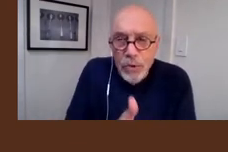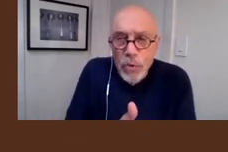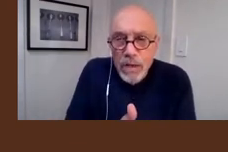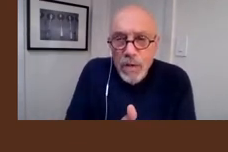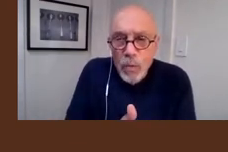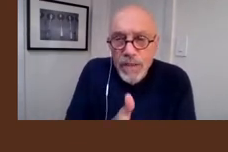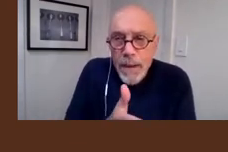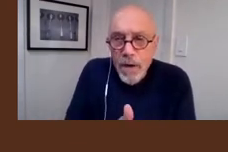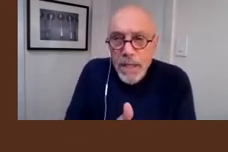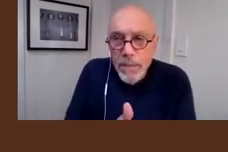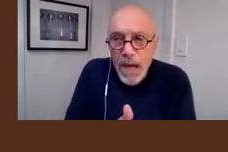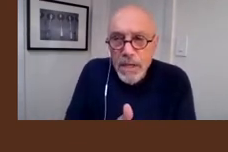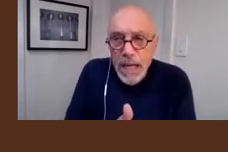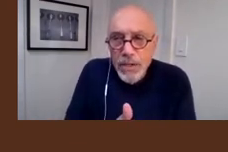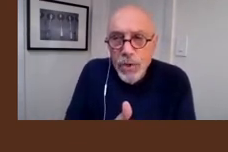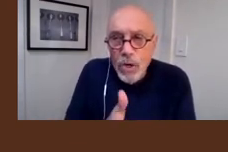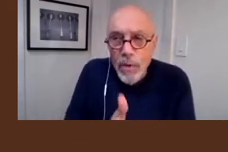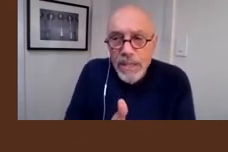are doing with that money beyond getting you a great